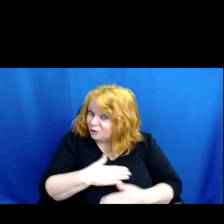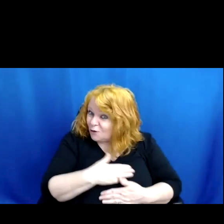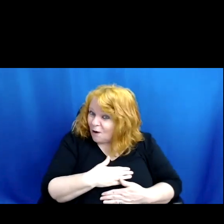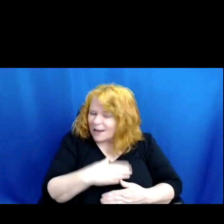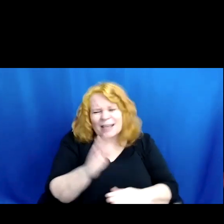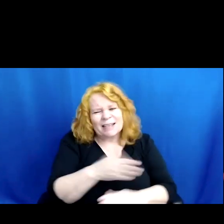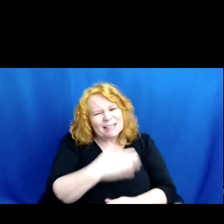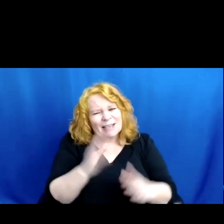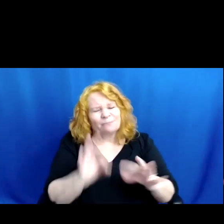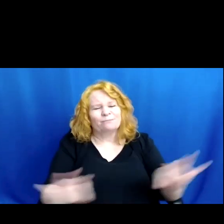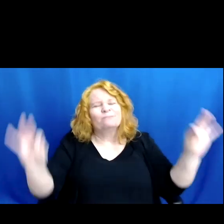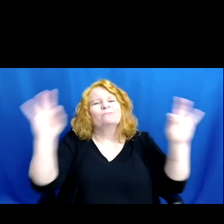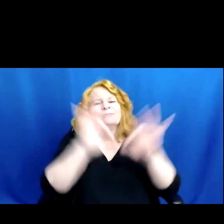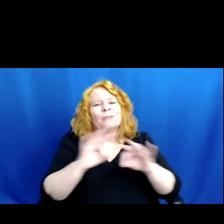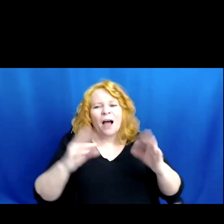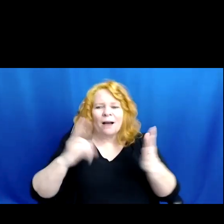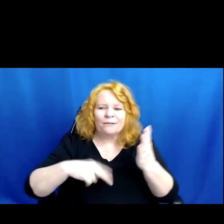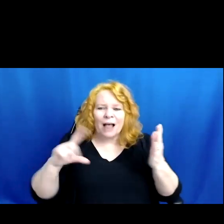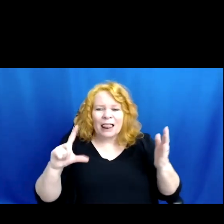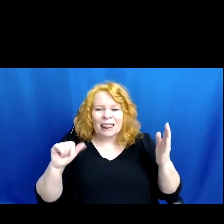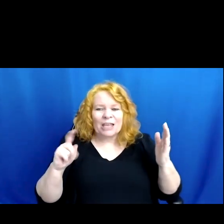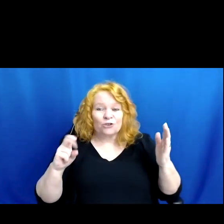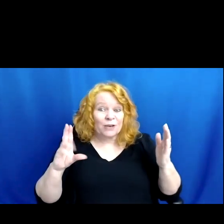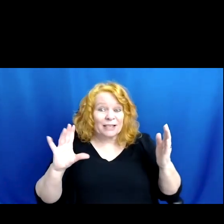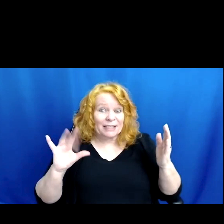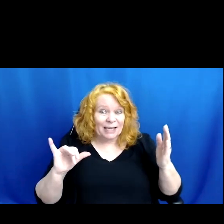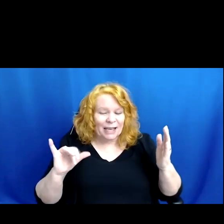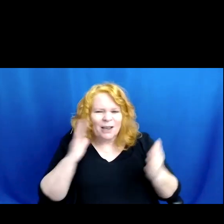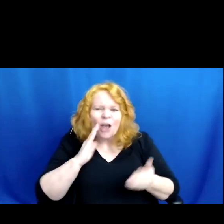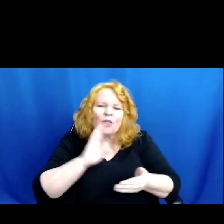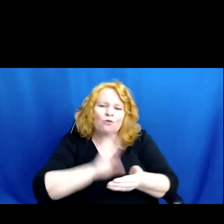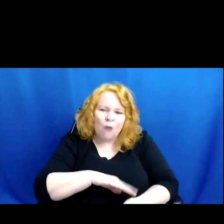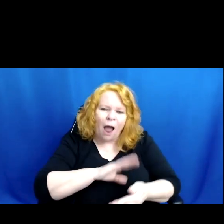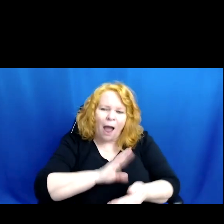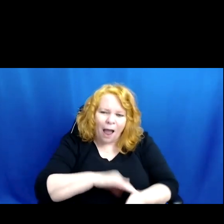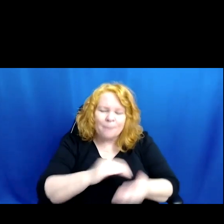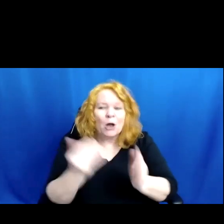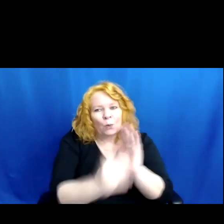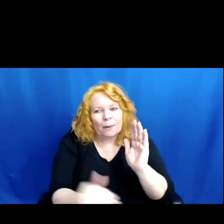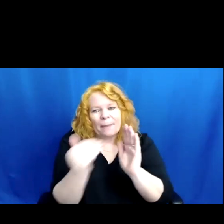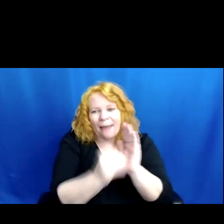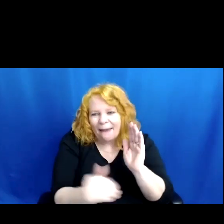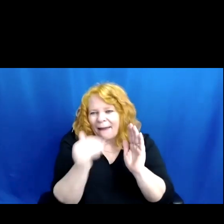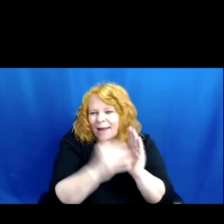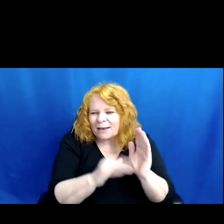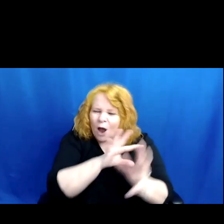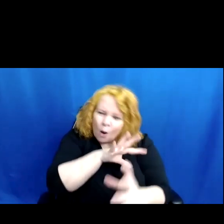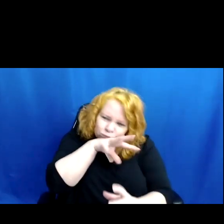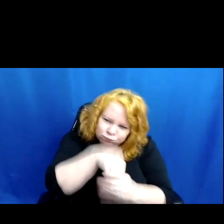Singing is a very big part of literacy. Rhyme, Repetitiveness and all those elements are built into this show because they are